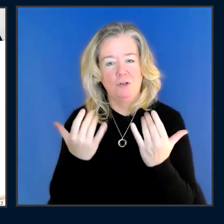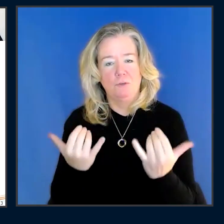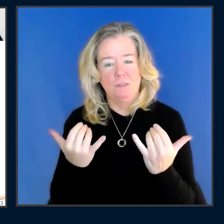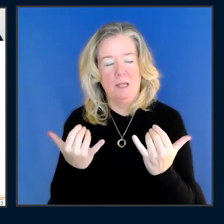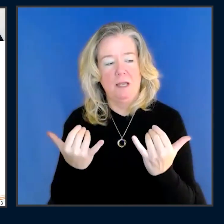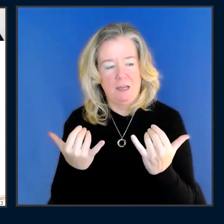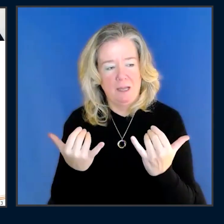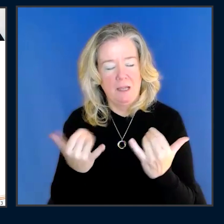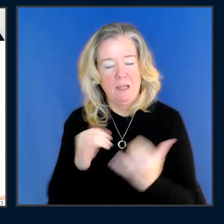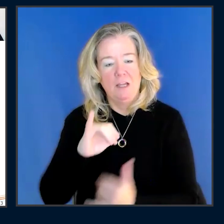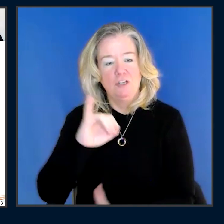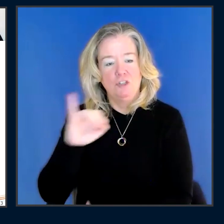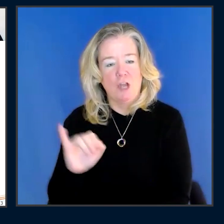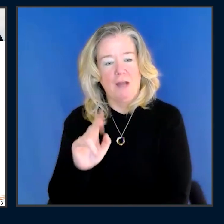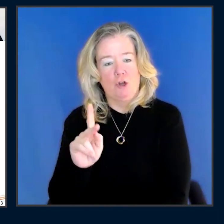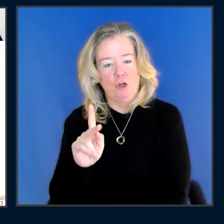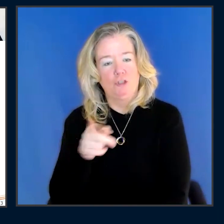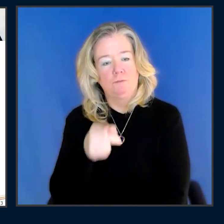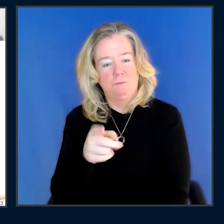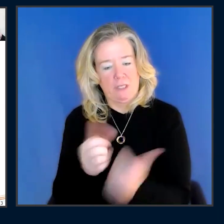John Kirsh is joining us today. Amanda Schneider